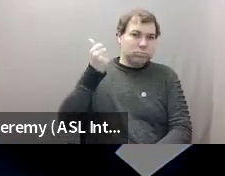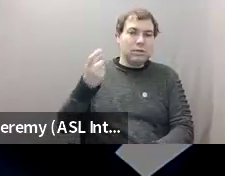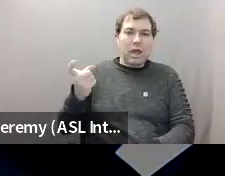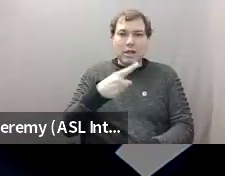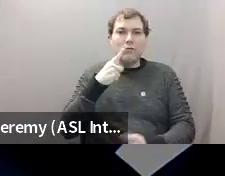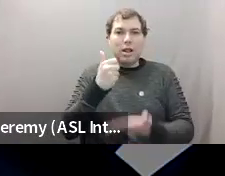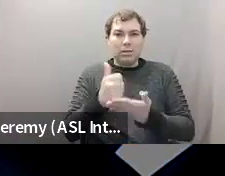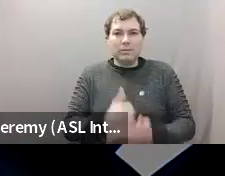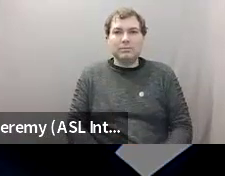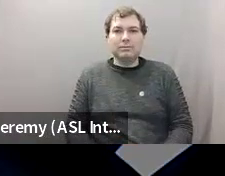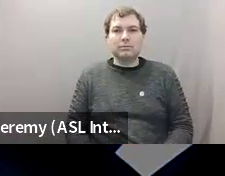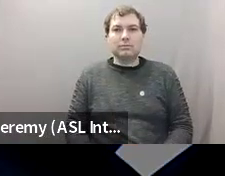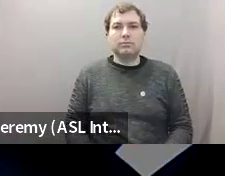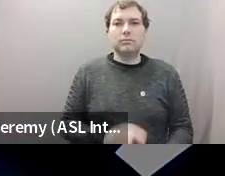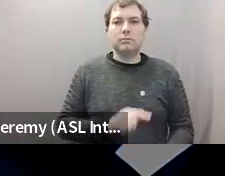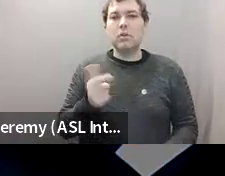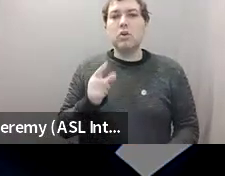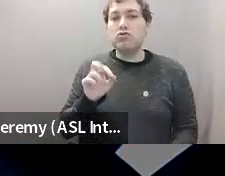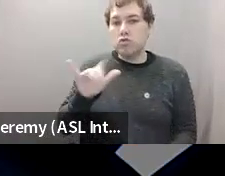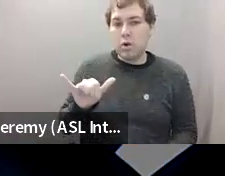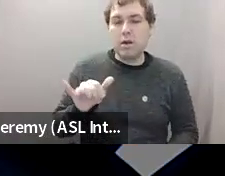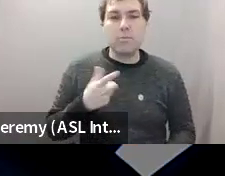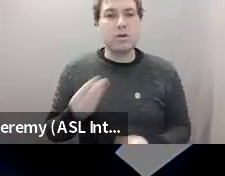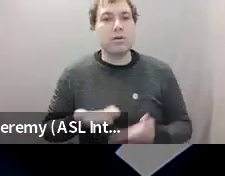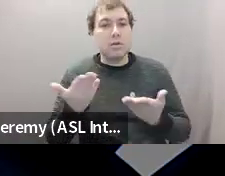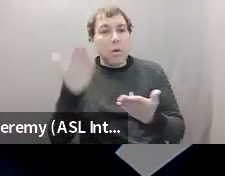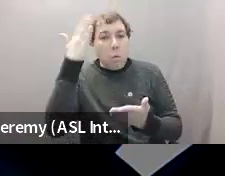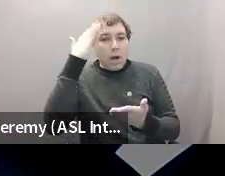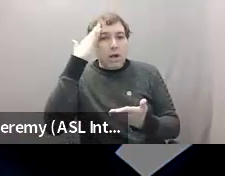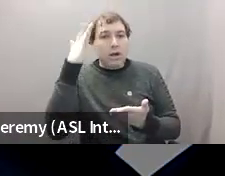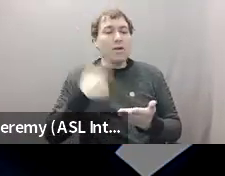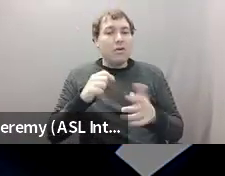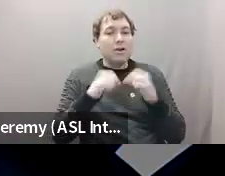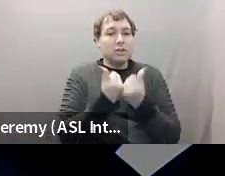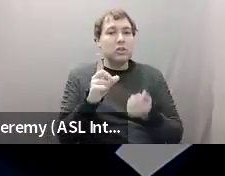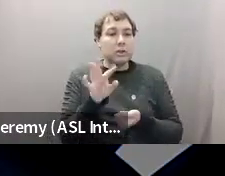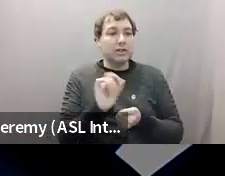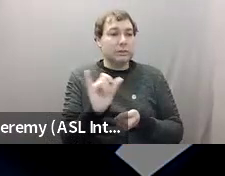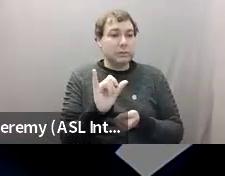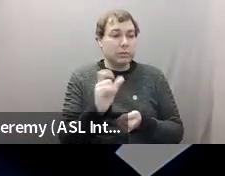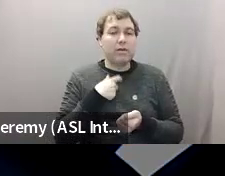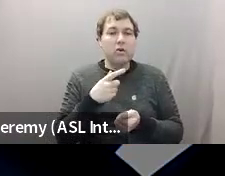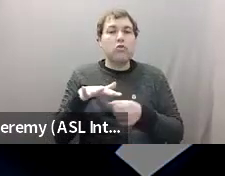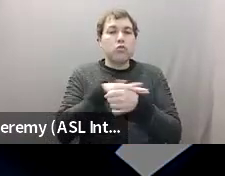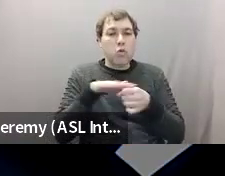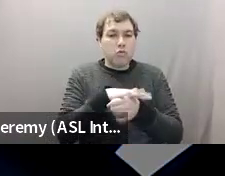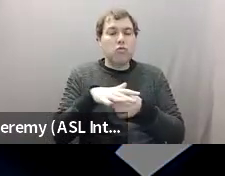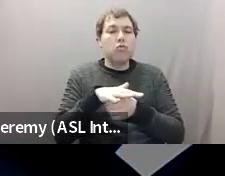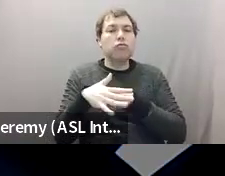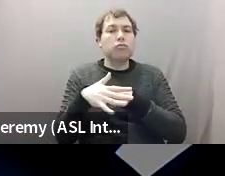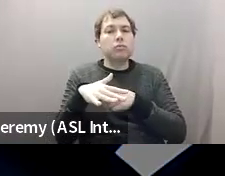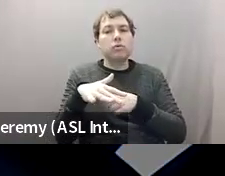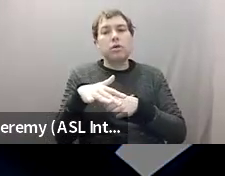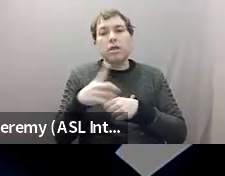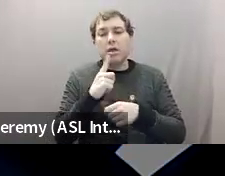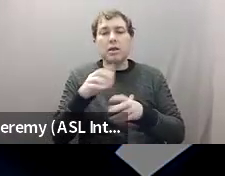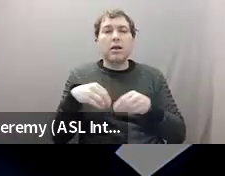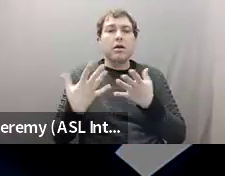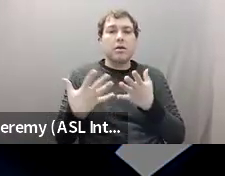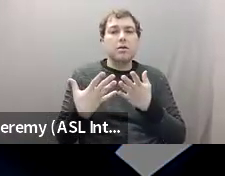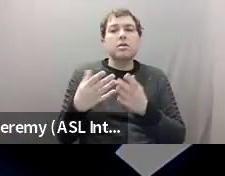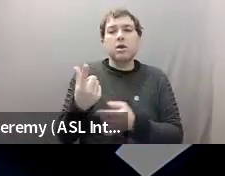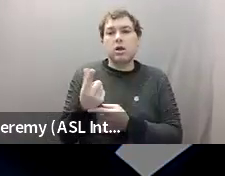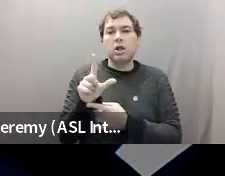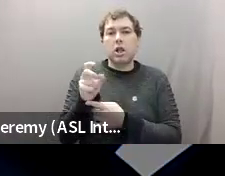Troy Bowser: That bringing awareness. That's one thing that our agency is doing as well. We have a rural area that we deal with. The Gloucester area, the Middle Peninsula, Virginia.